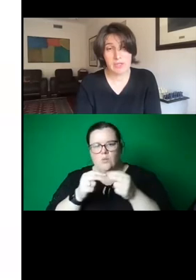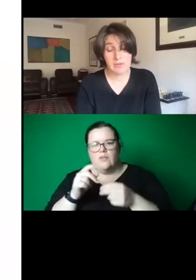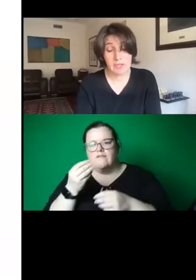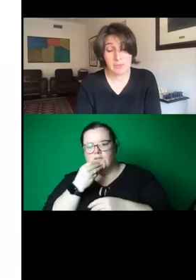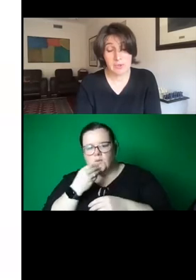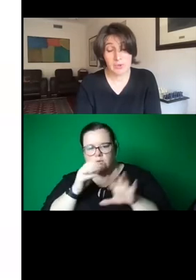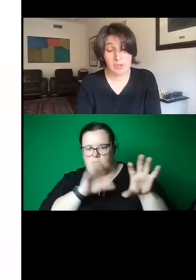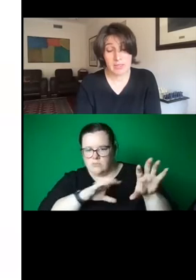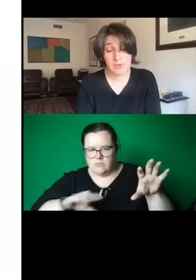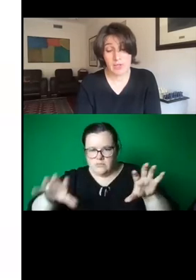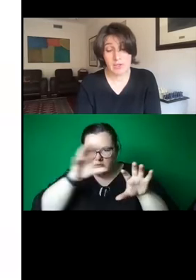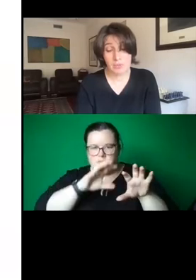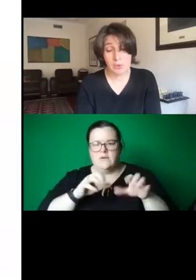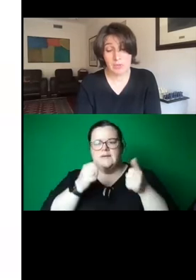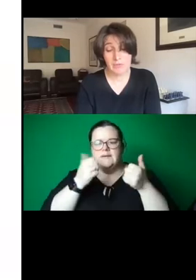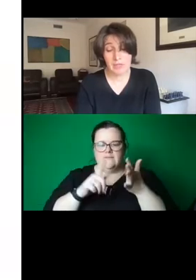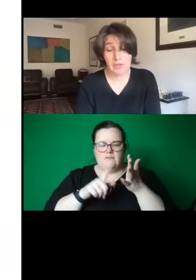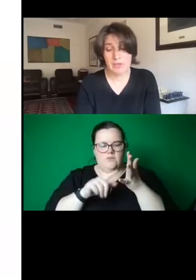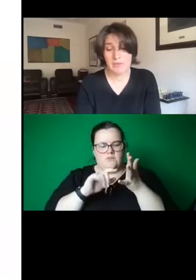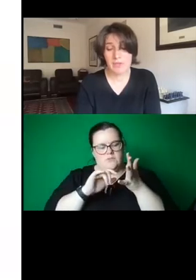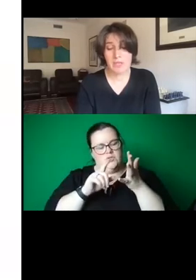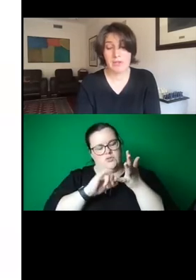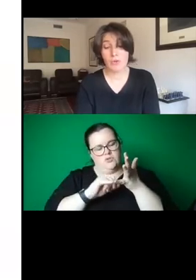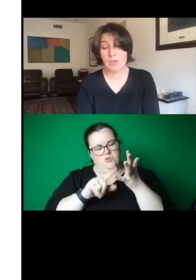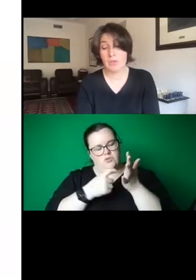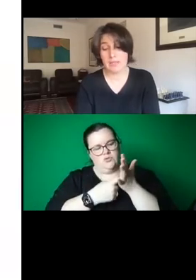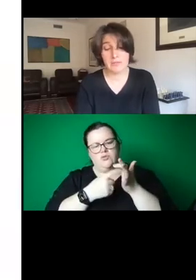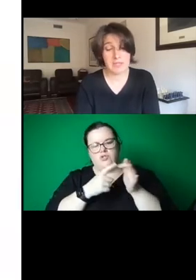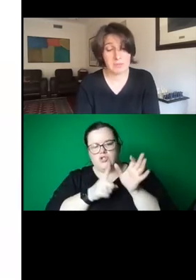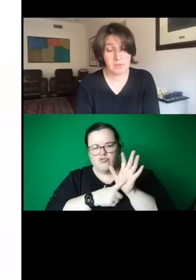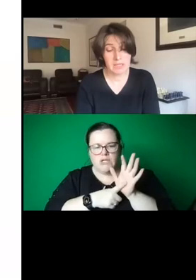and absurd as if trying to put my finger on something paranormal and invisible yet